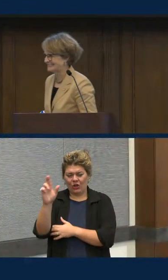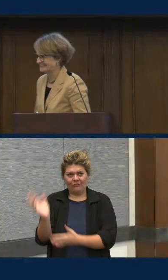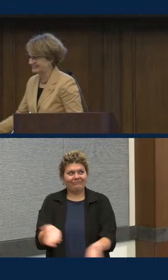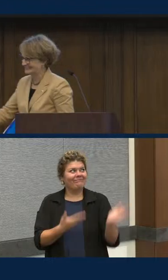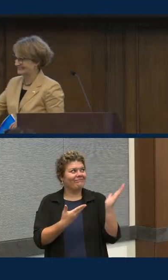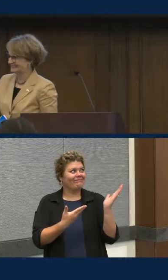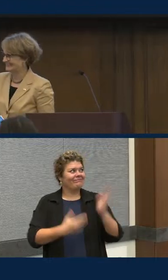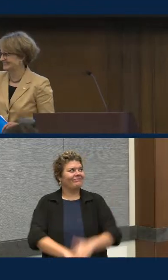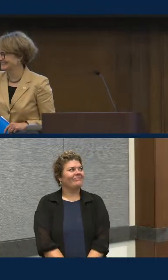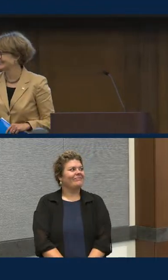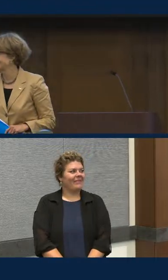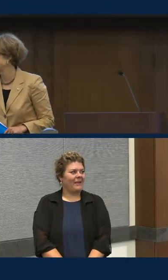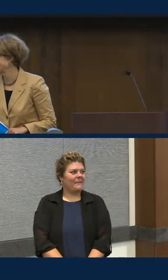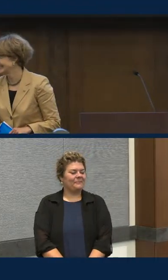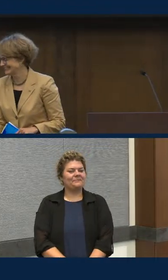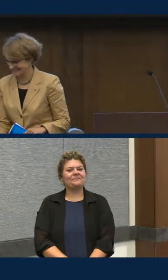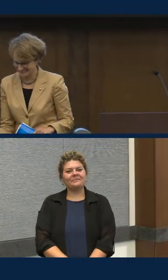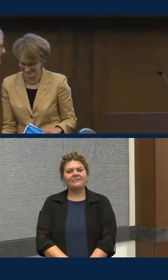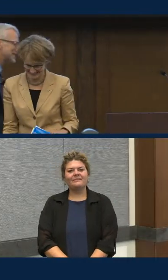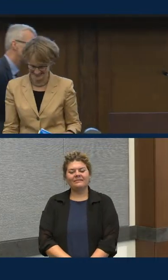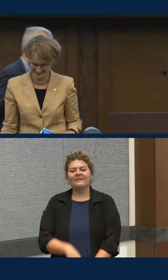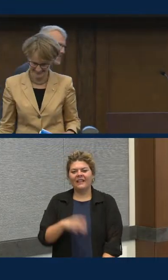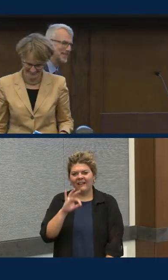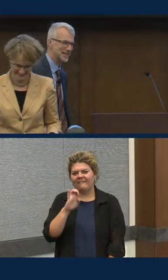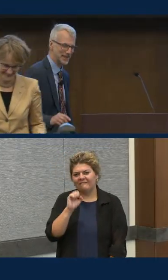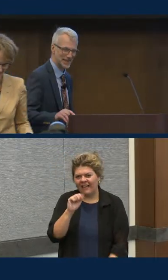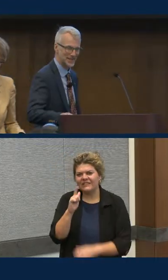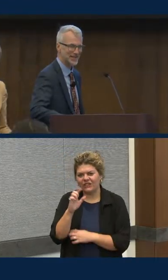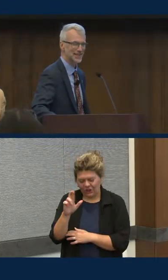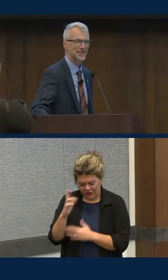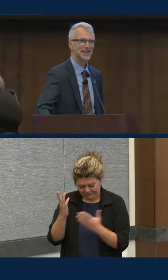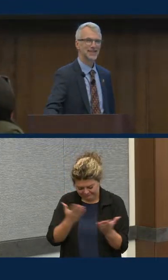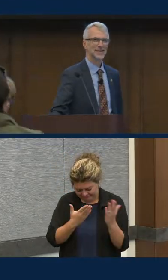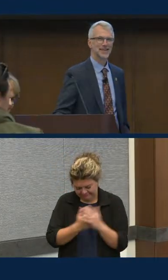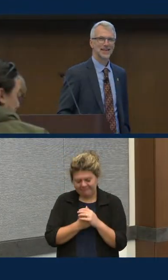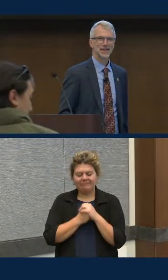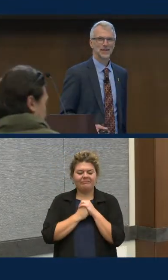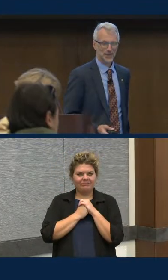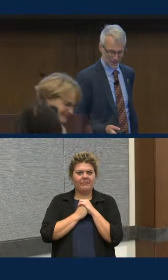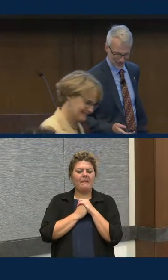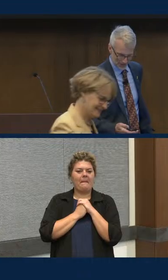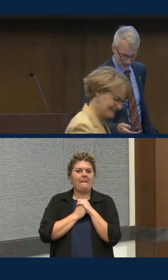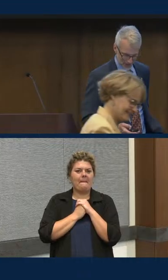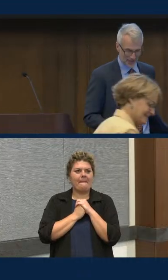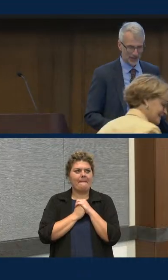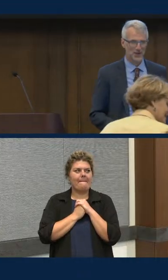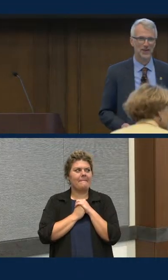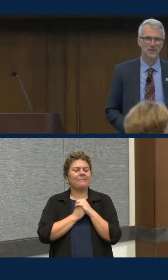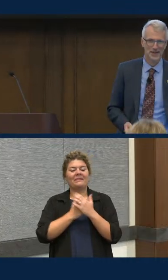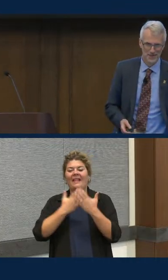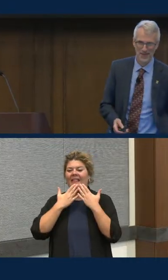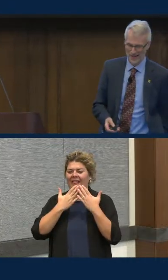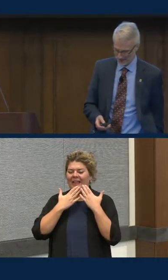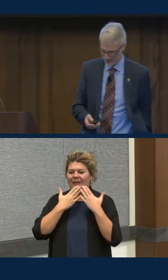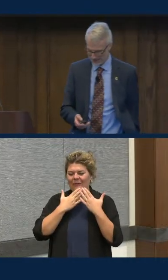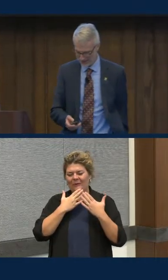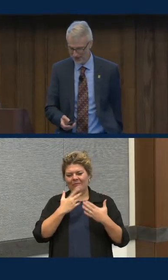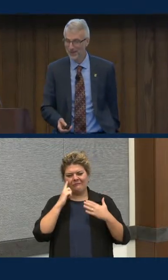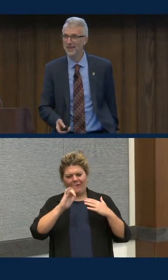JEFF FESSLER: Thank you, Laurie. Thank you very much for that introduction